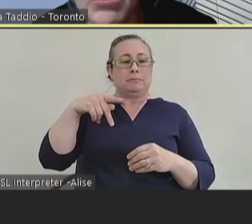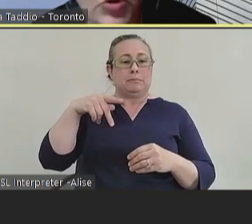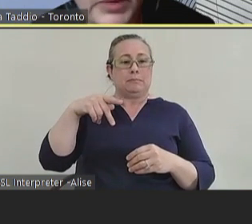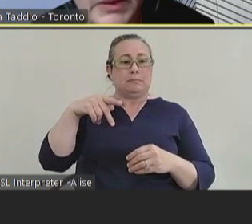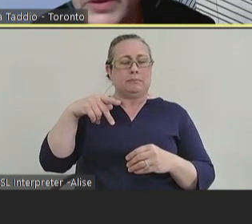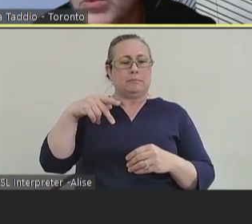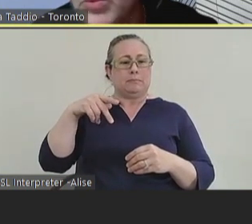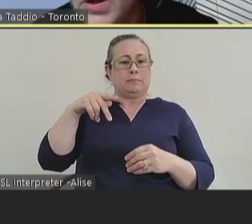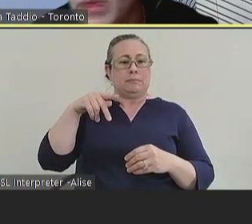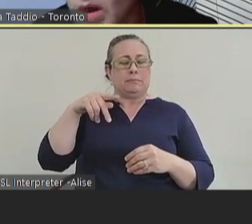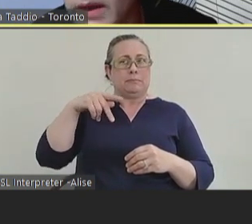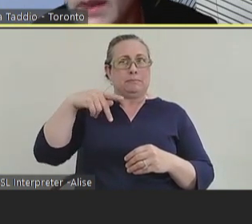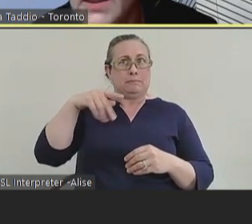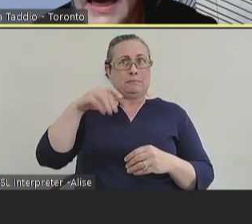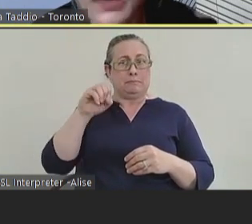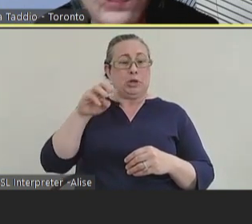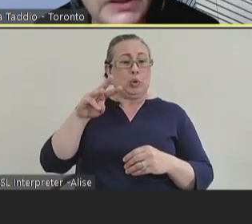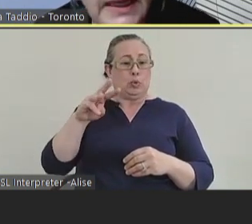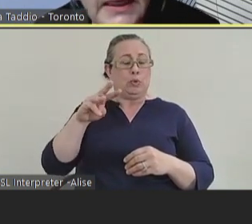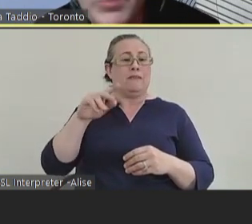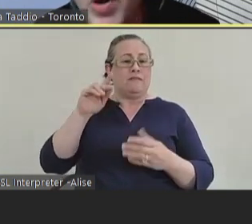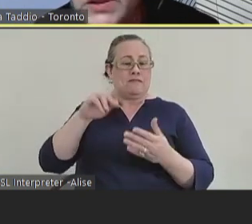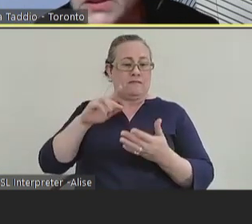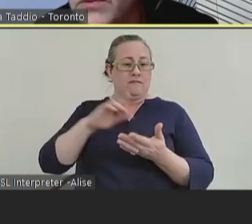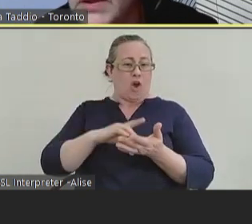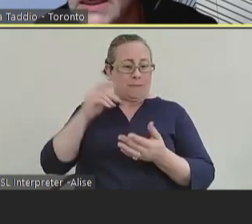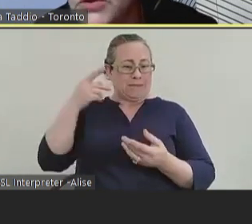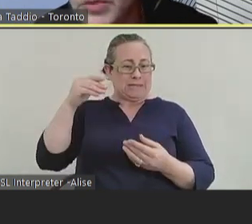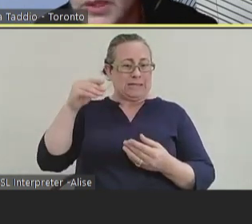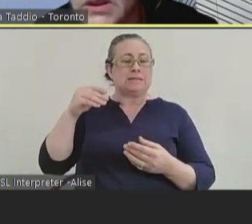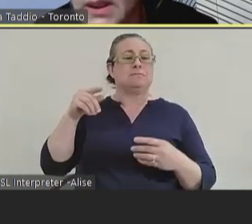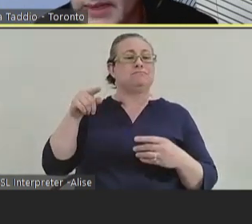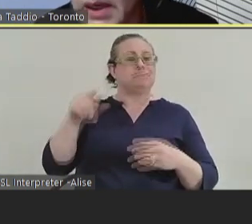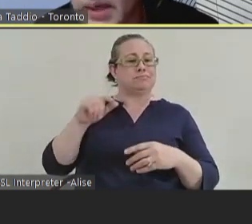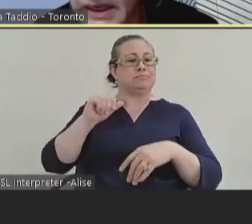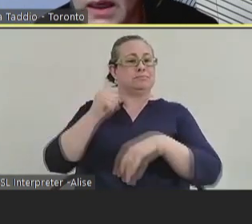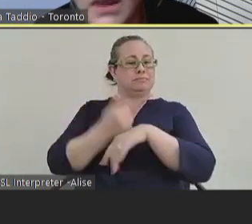more people than we would have thought actually said it positively contributed to them coming.